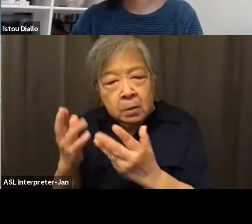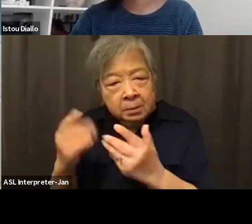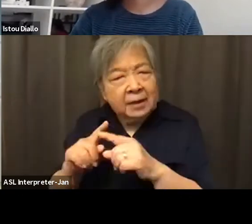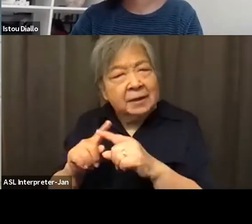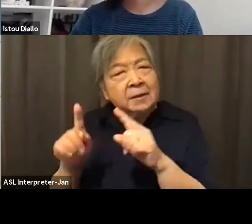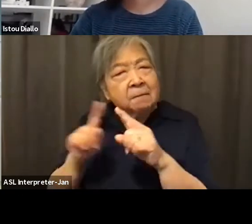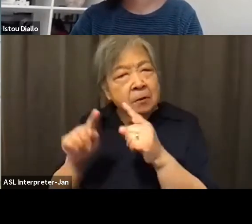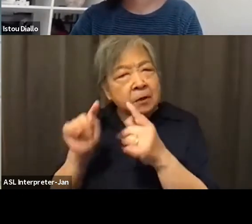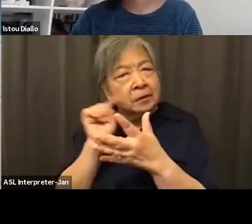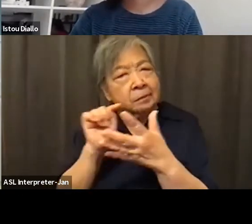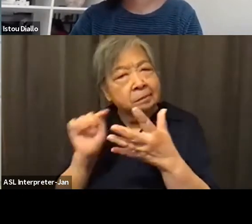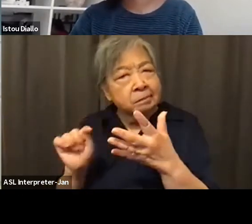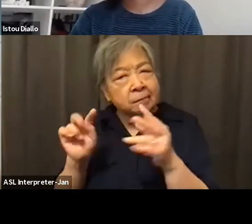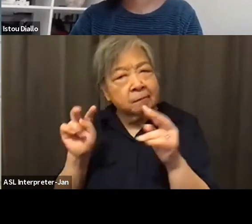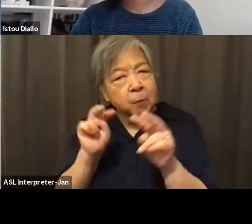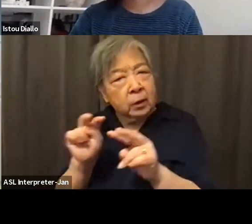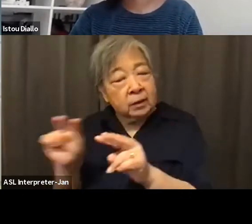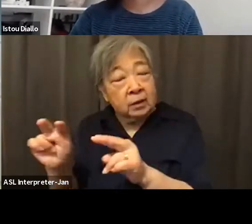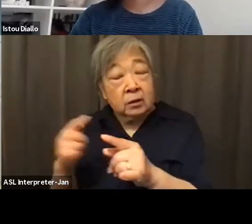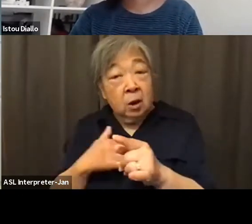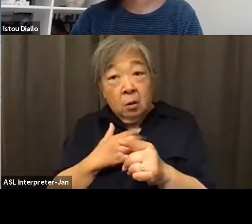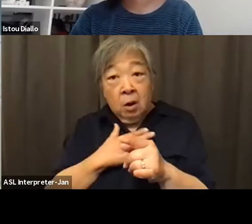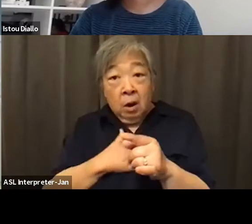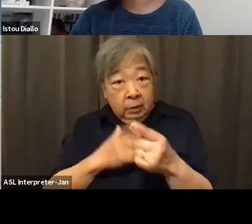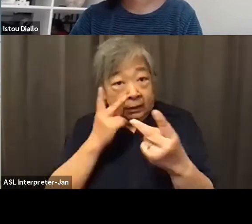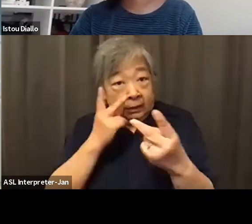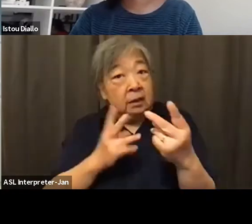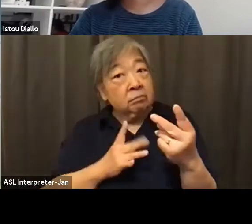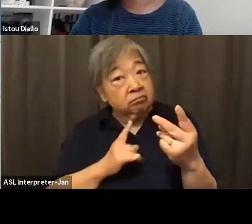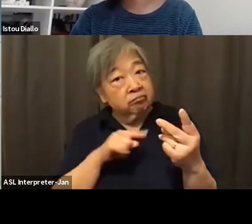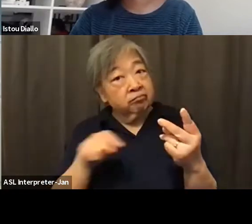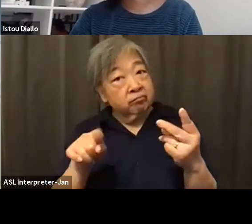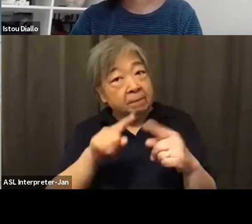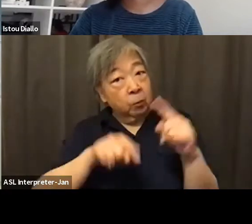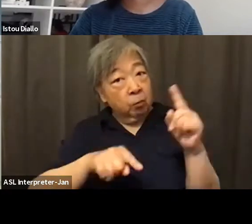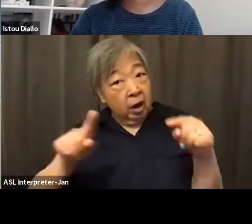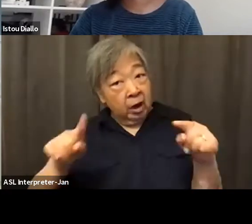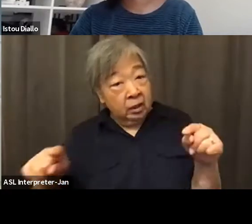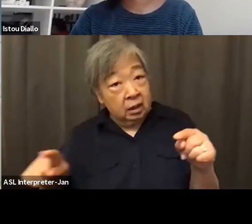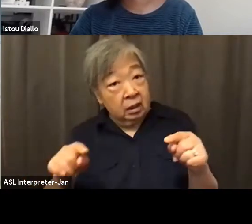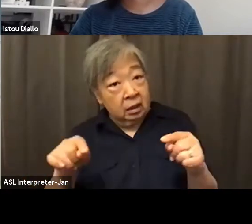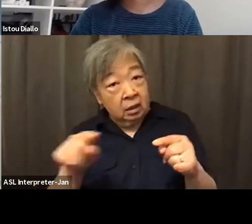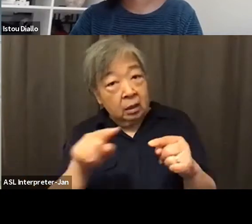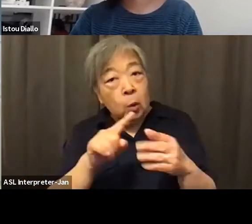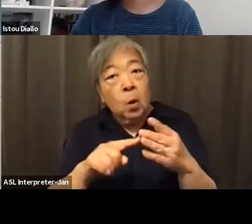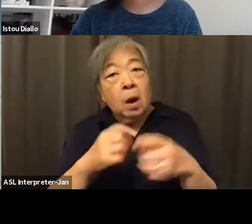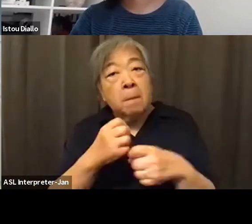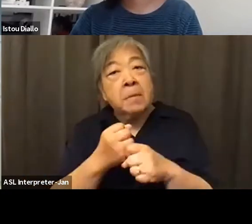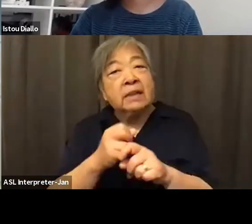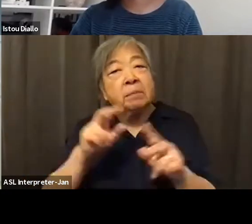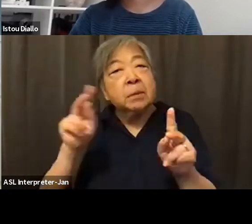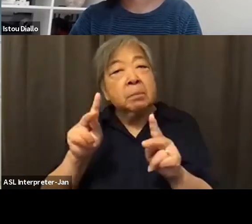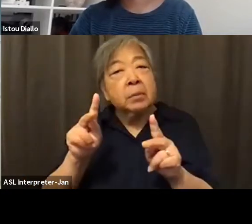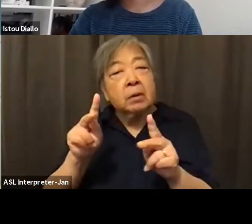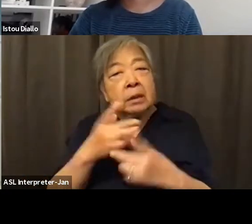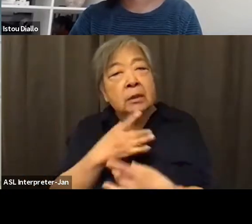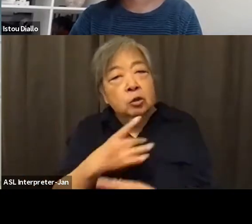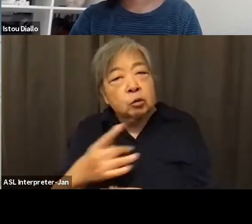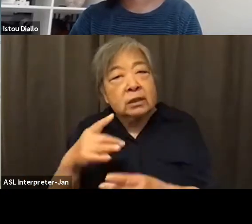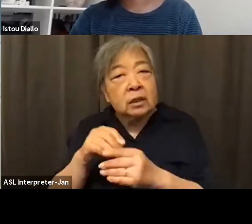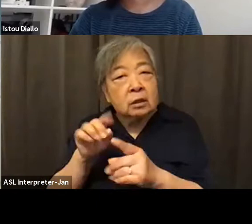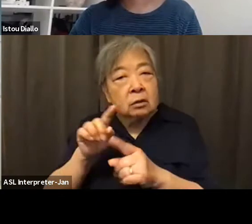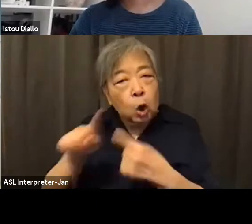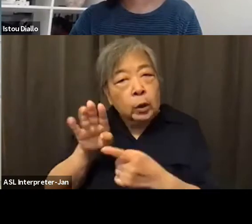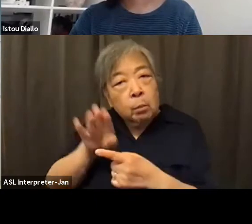So I love seeing the variety of what draws people abroad, and how they're getting purpose